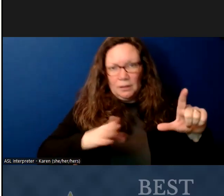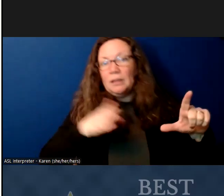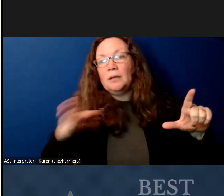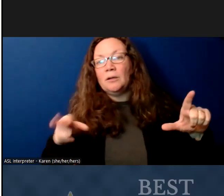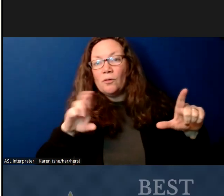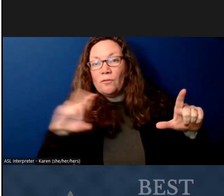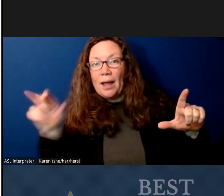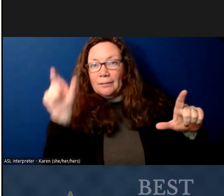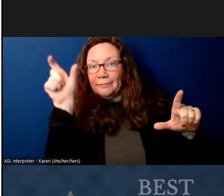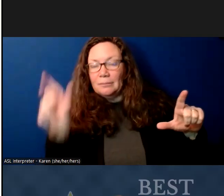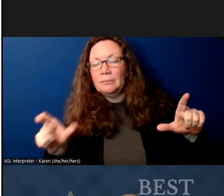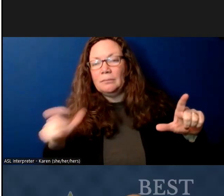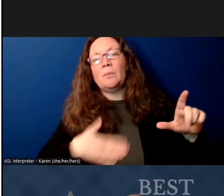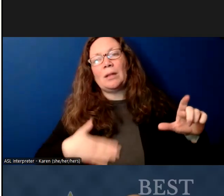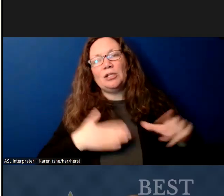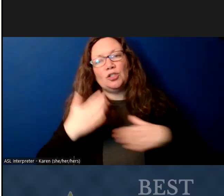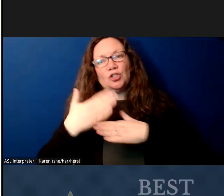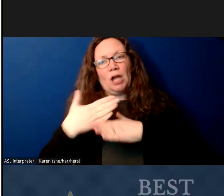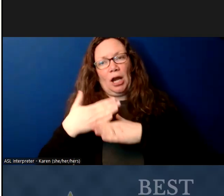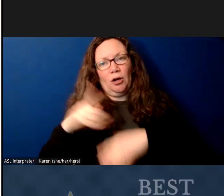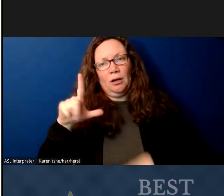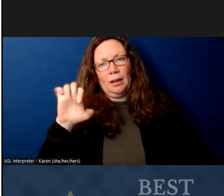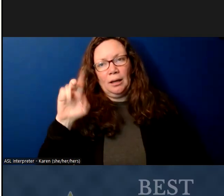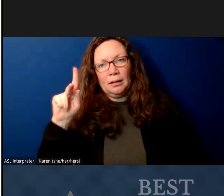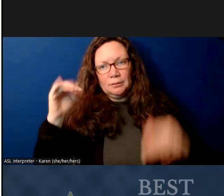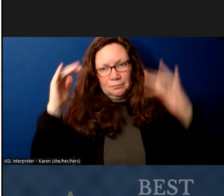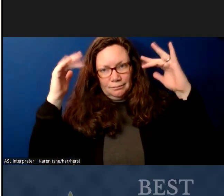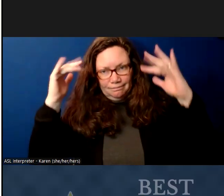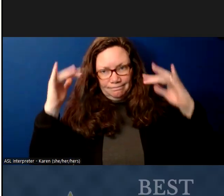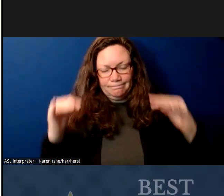And make sure that your colleagues within your agency are aware of these,